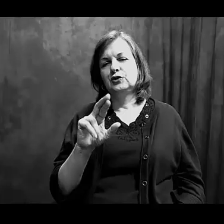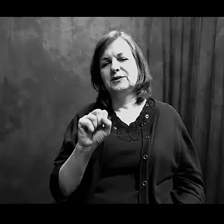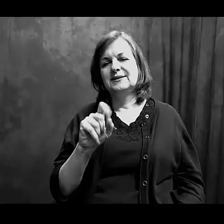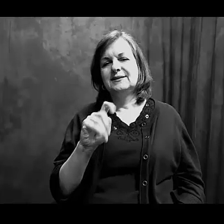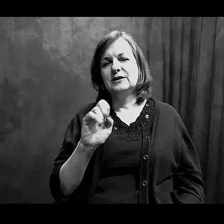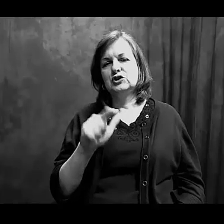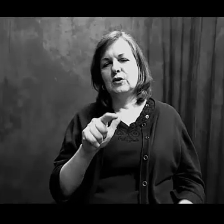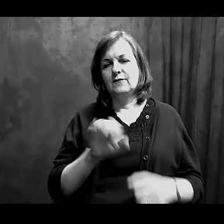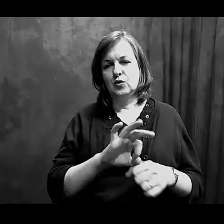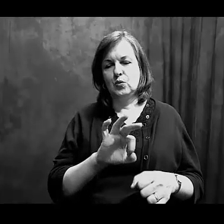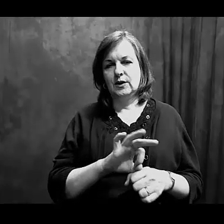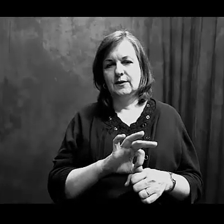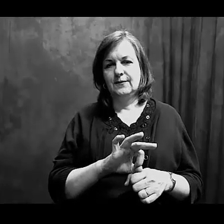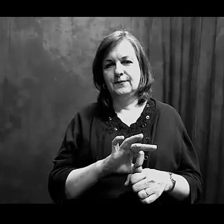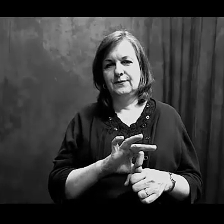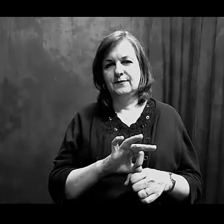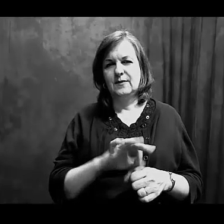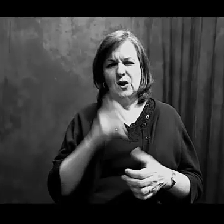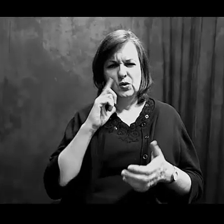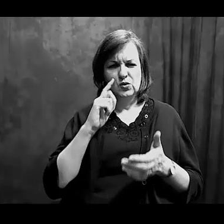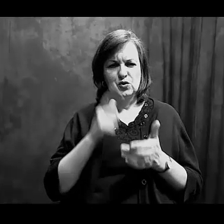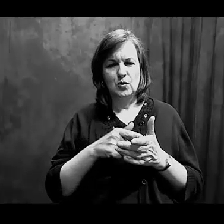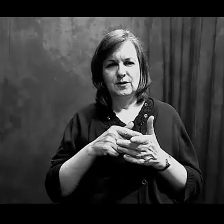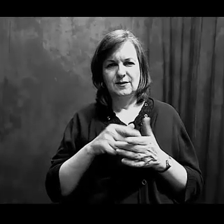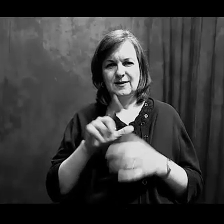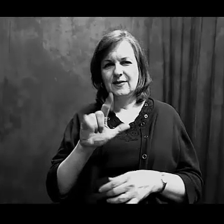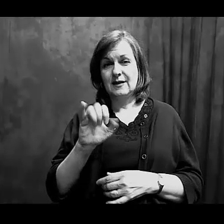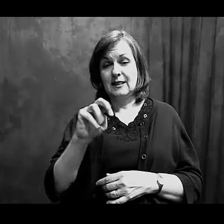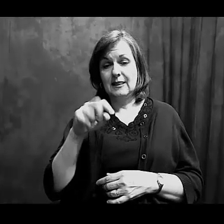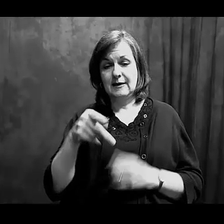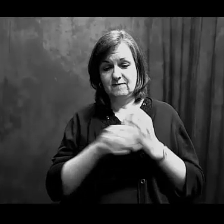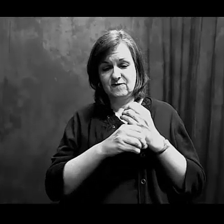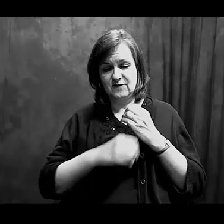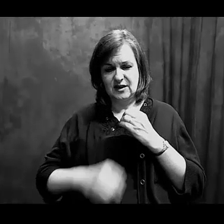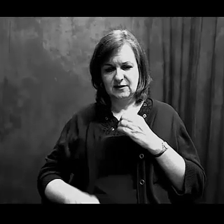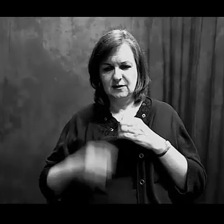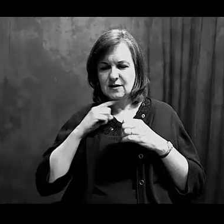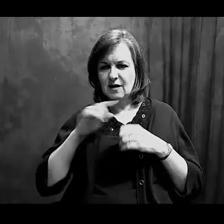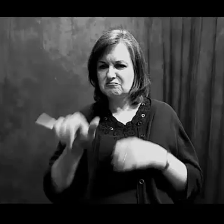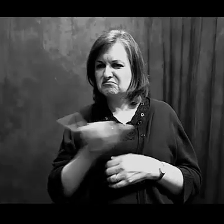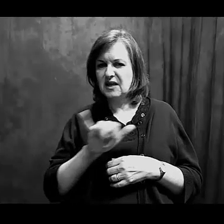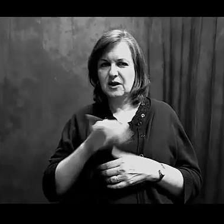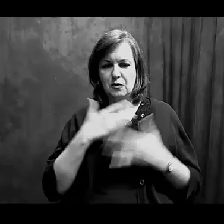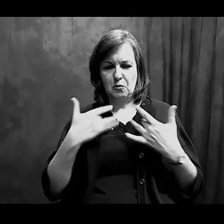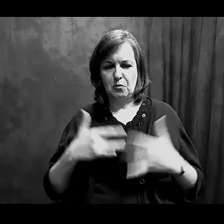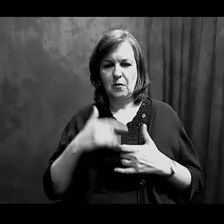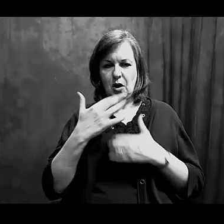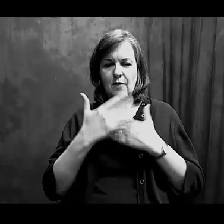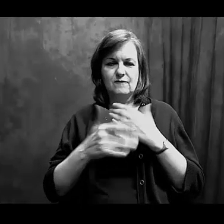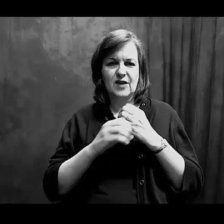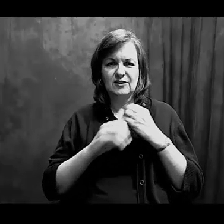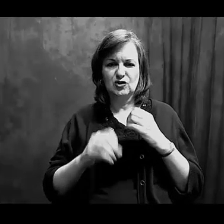as you see it looks a lot like the map of your cardiovascular system it goes everywhere